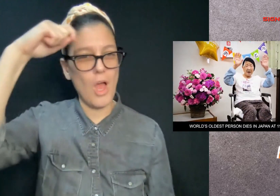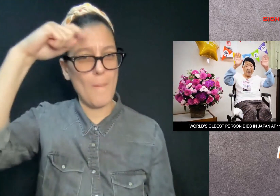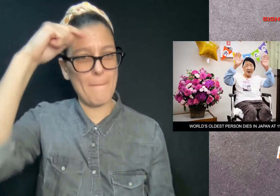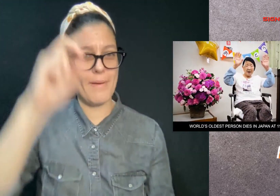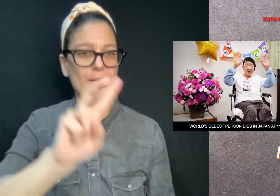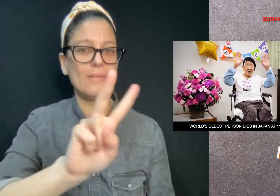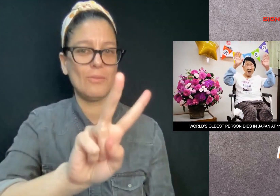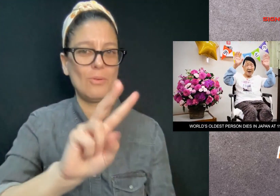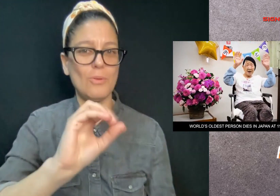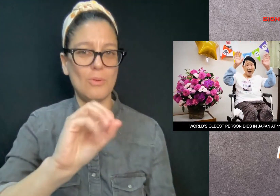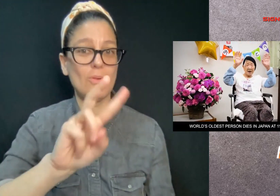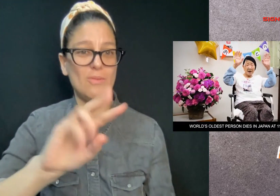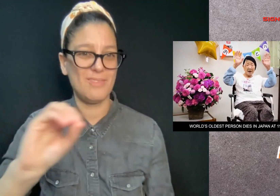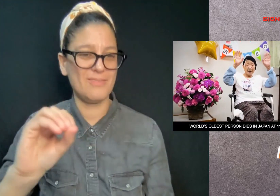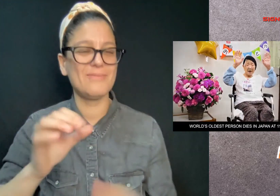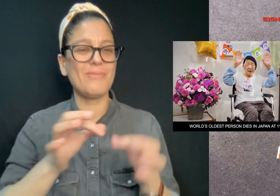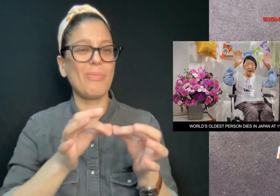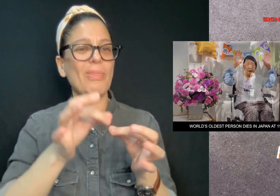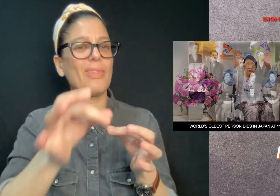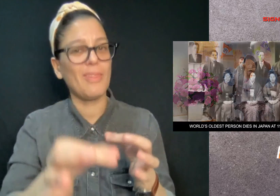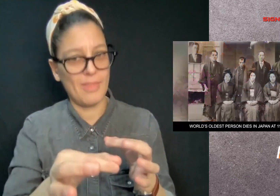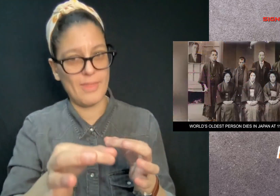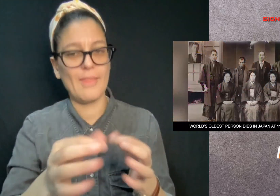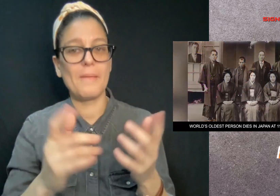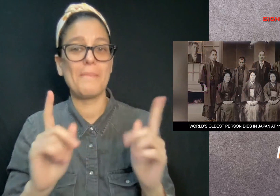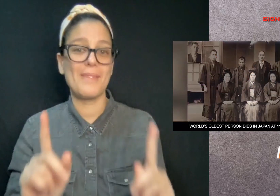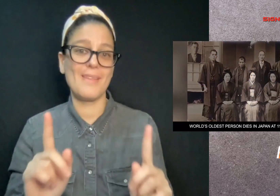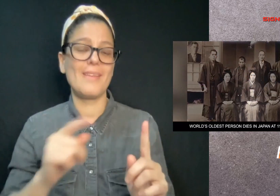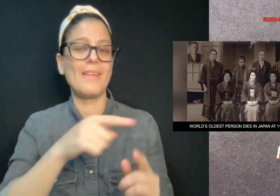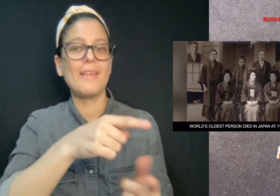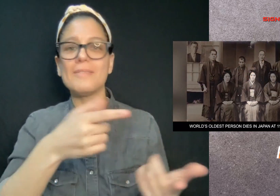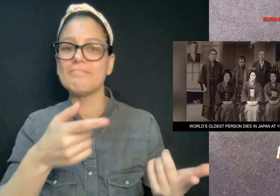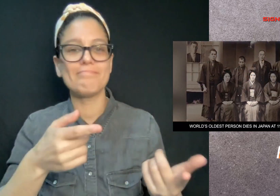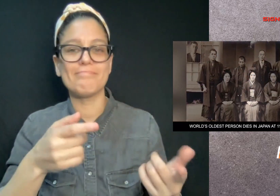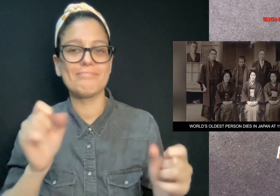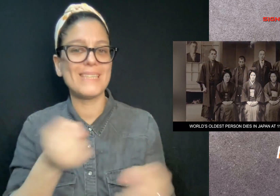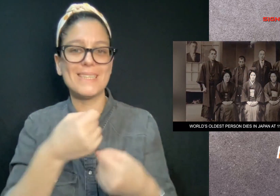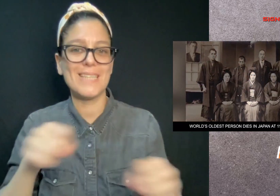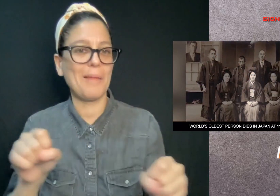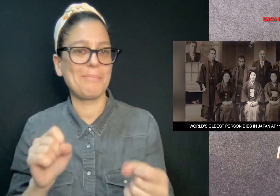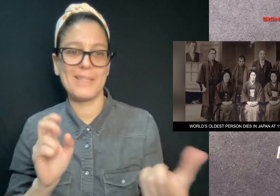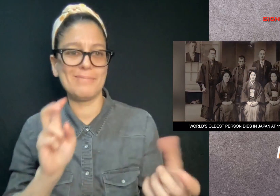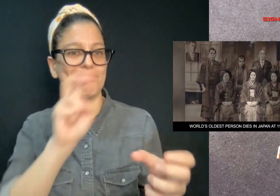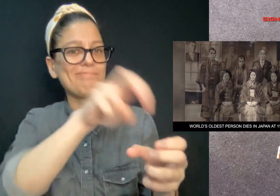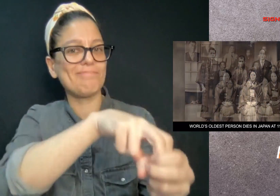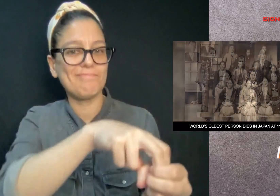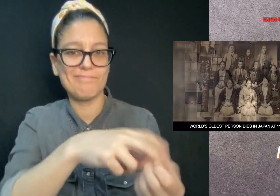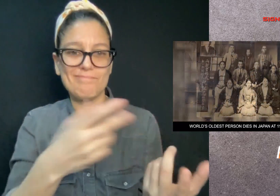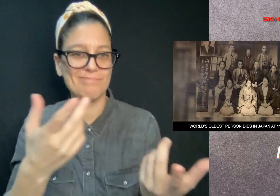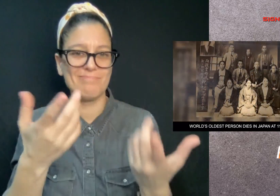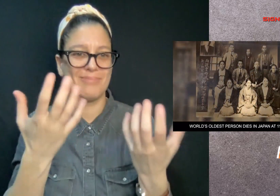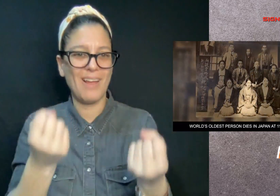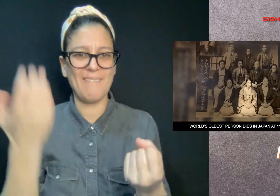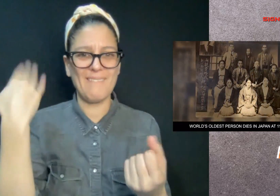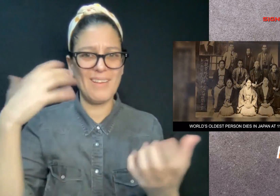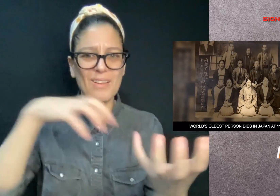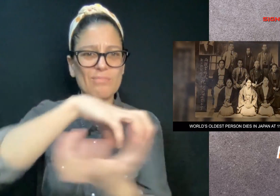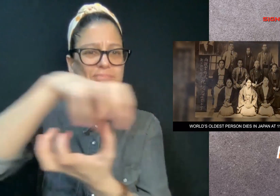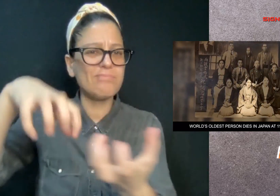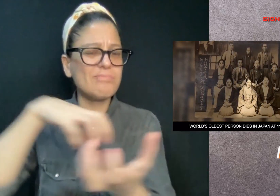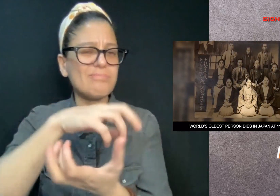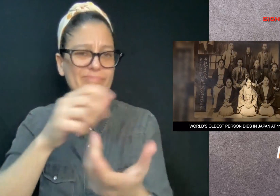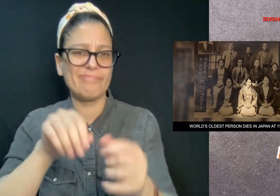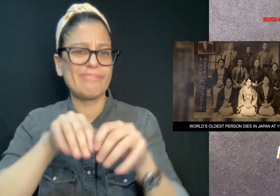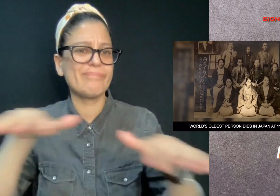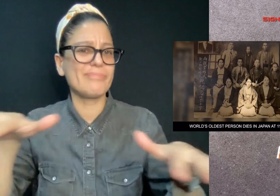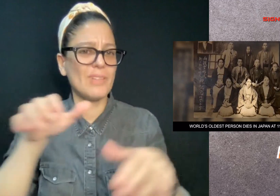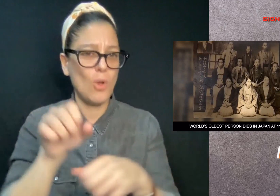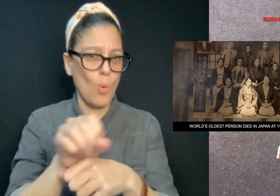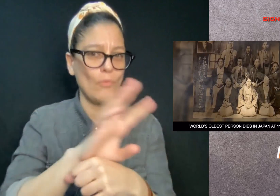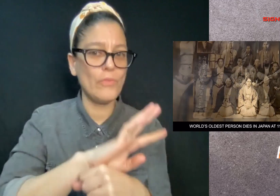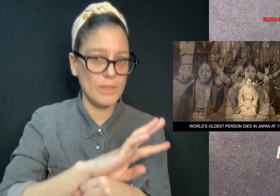torch relay at the postpone 2020 Summer Olympics but she did not participate because of Covid